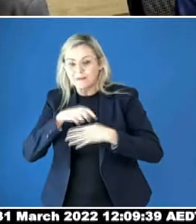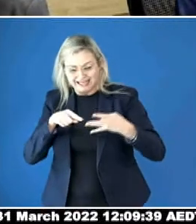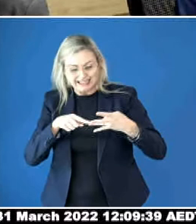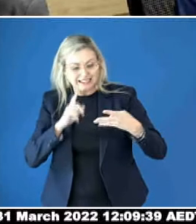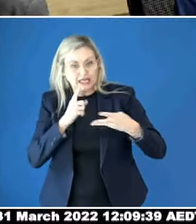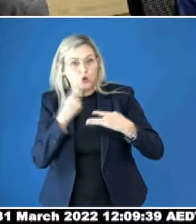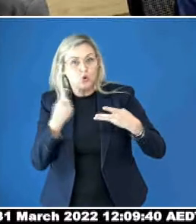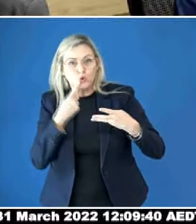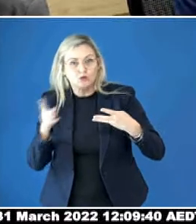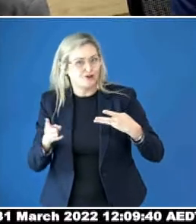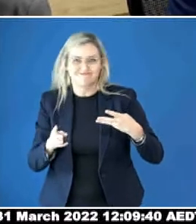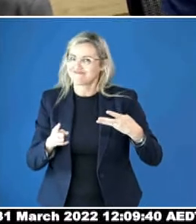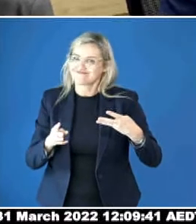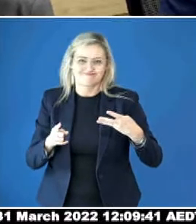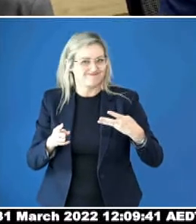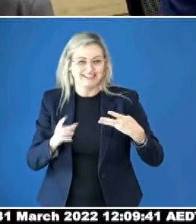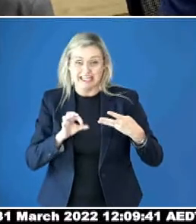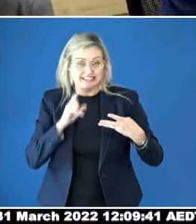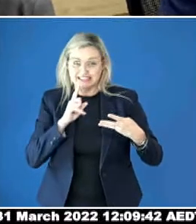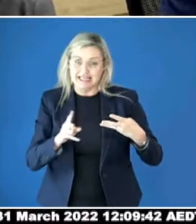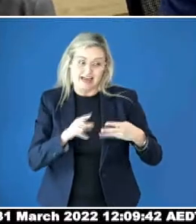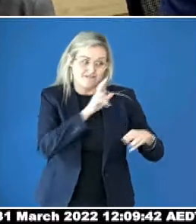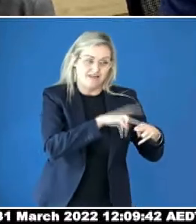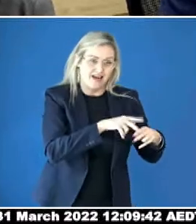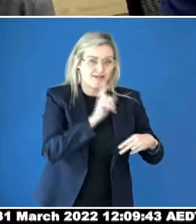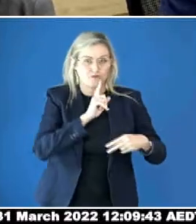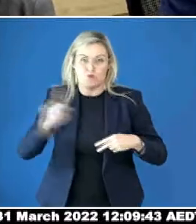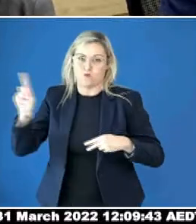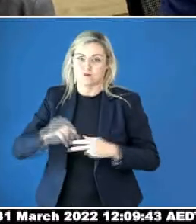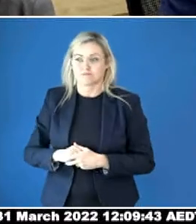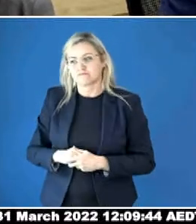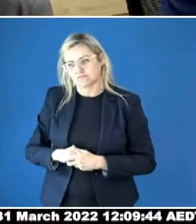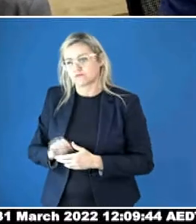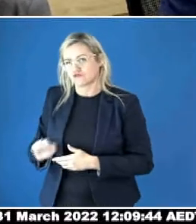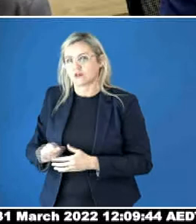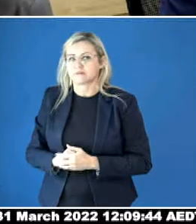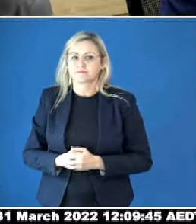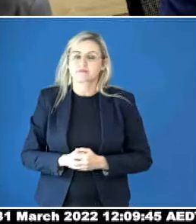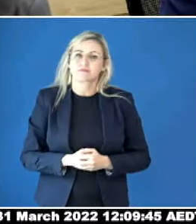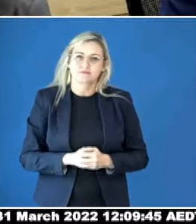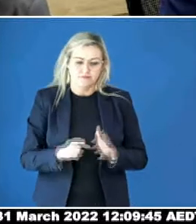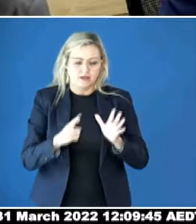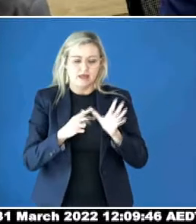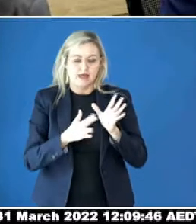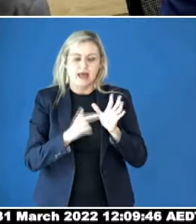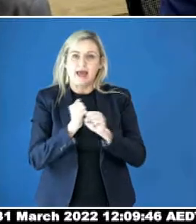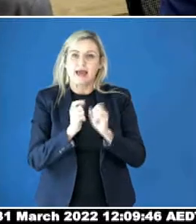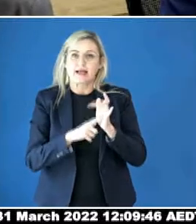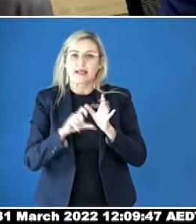No, it's not. MS FRASER: Anglicare's formal documented procedures,